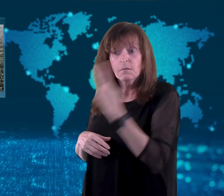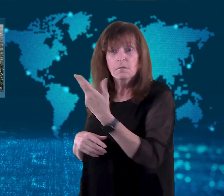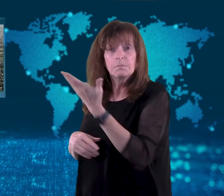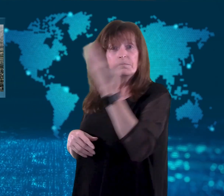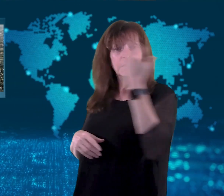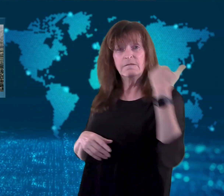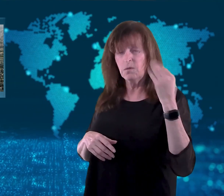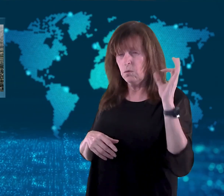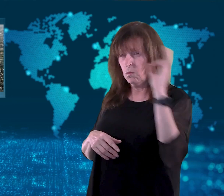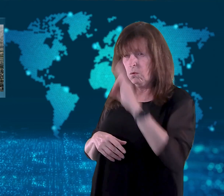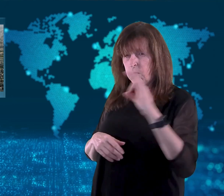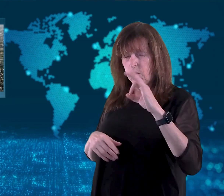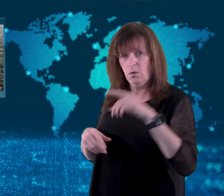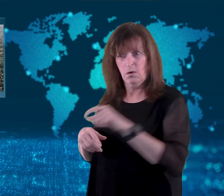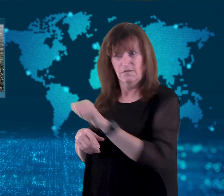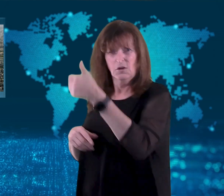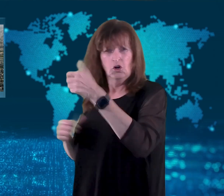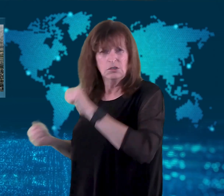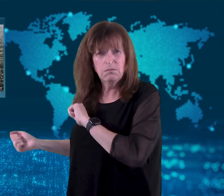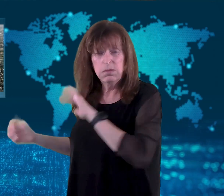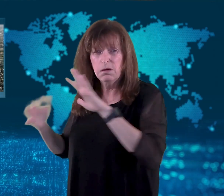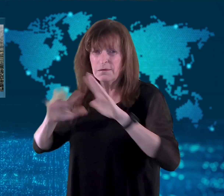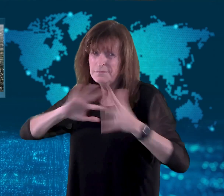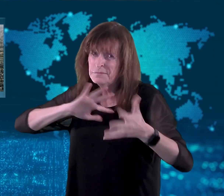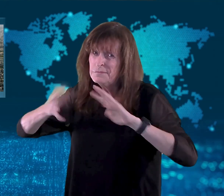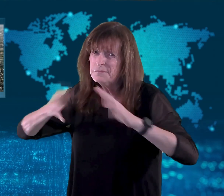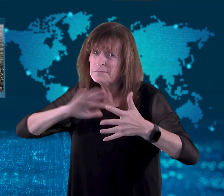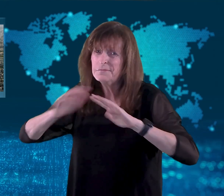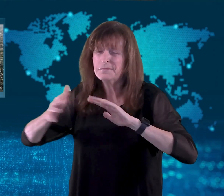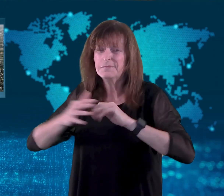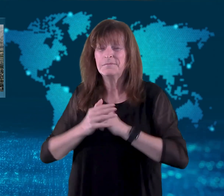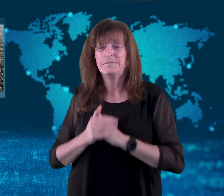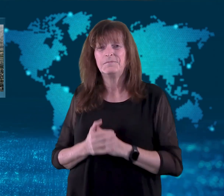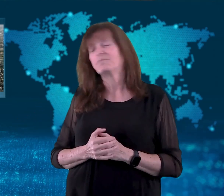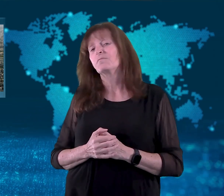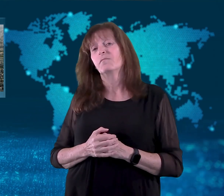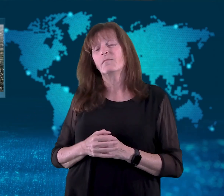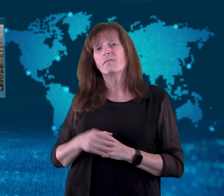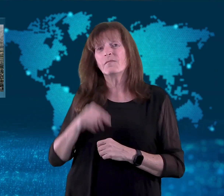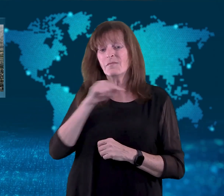they've not seen before.